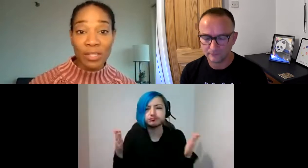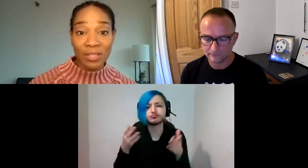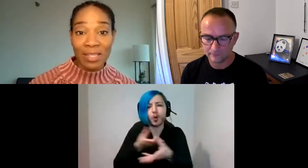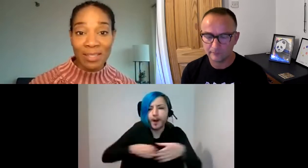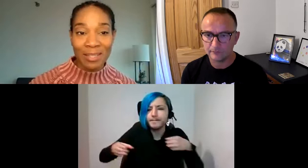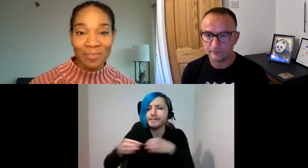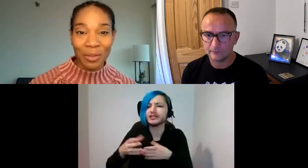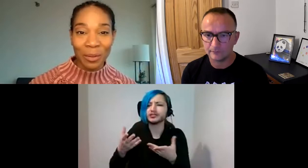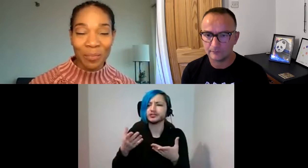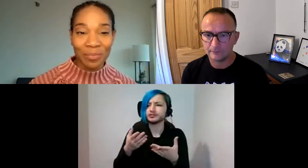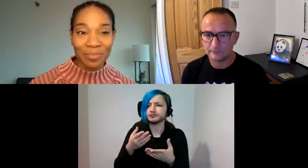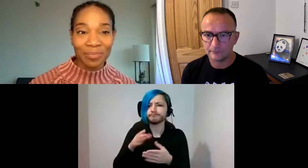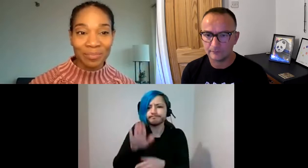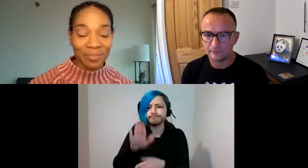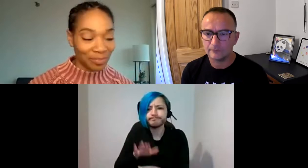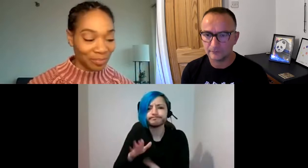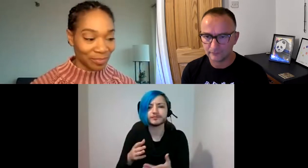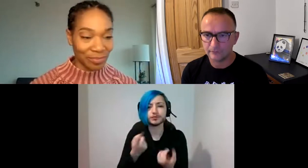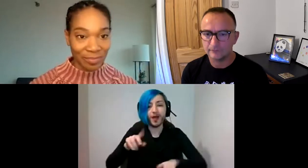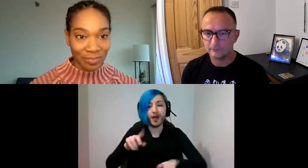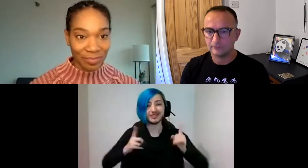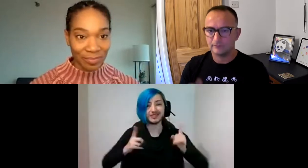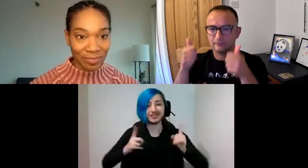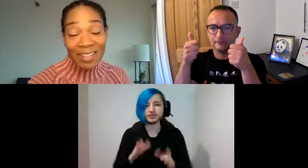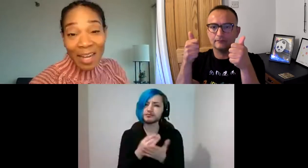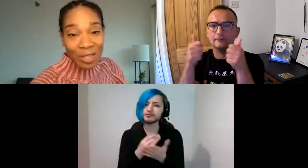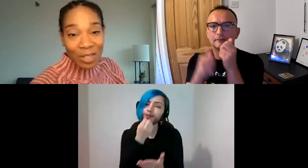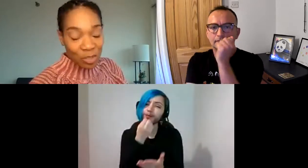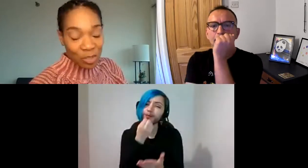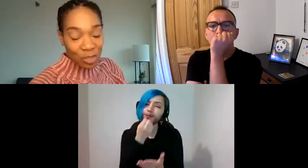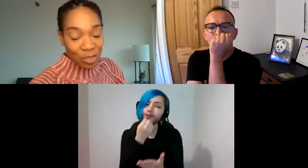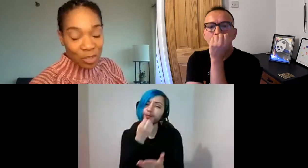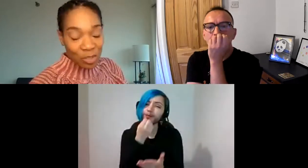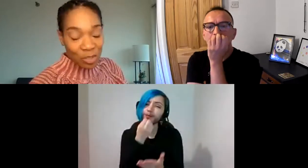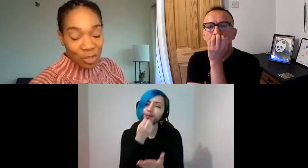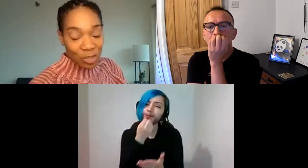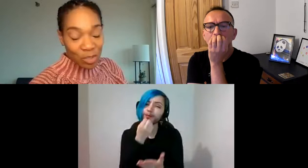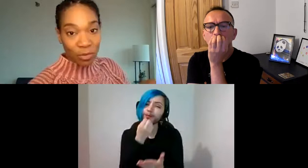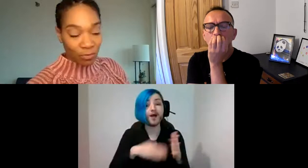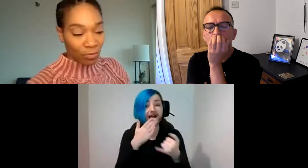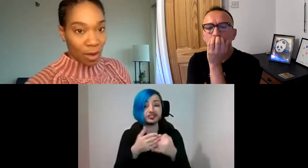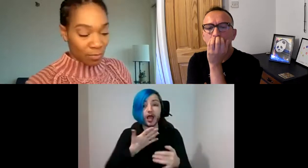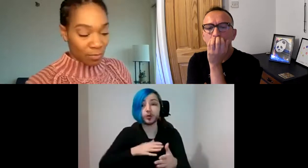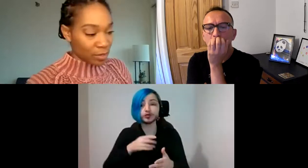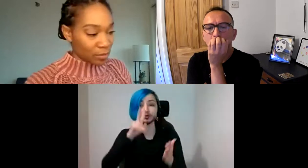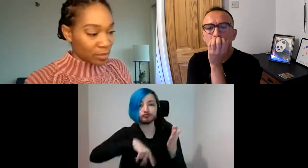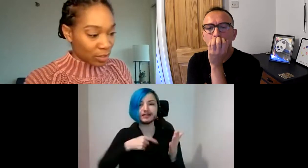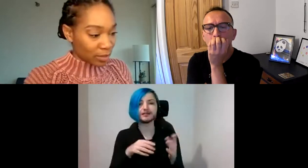dictionary, I will flick through here. So we have no label, its interesting because you see